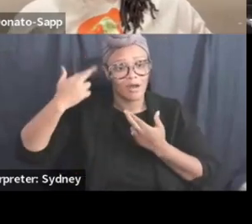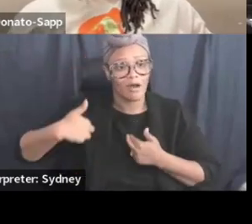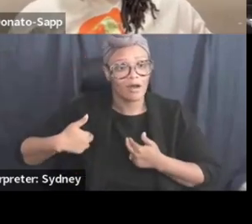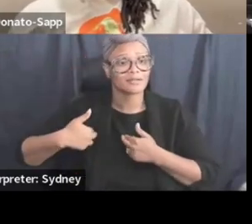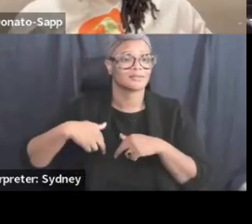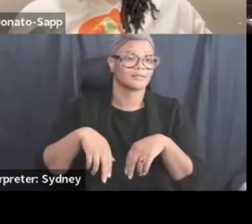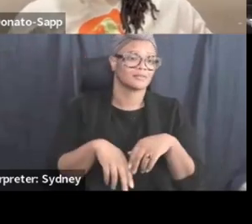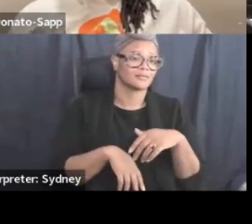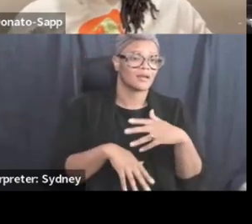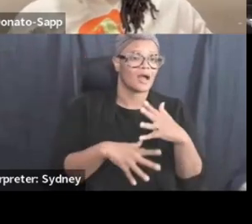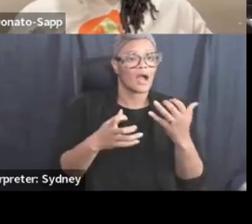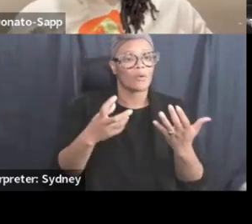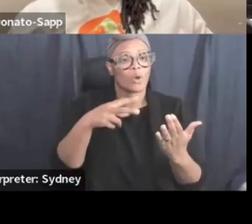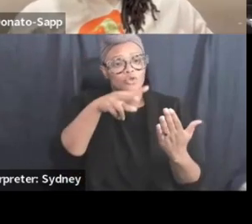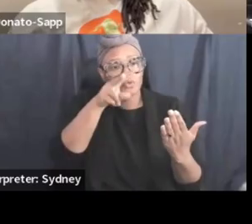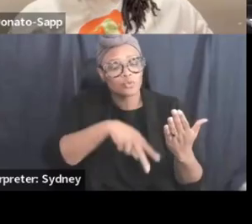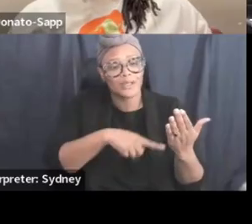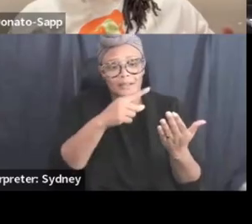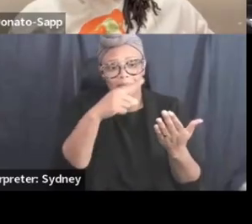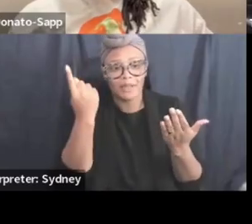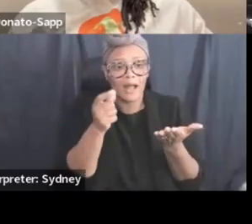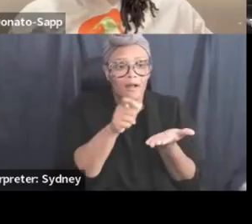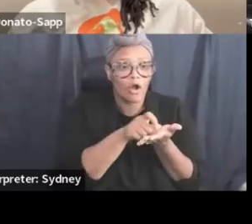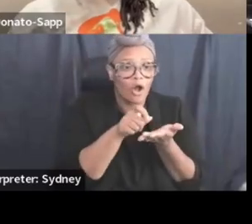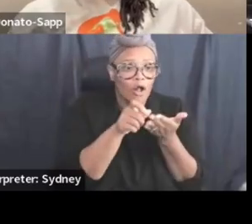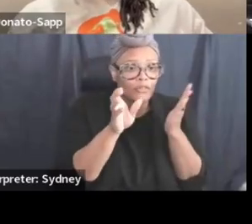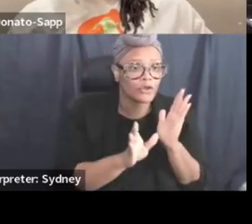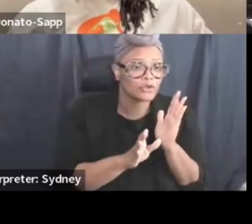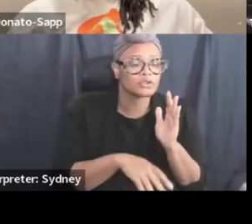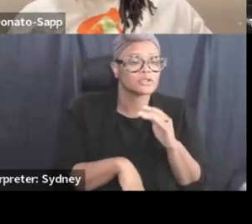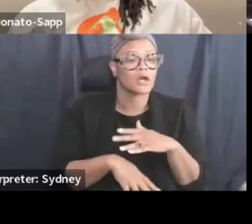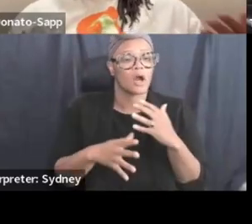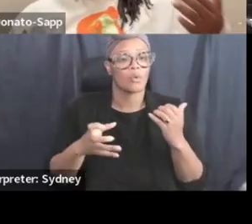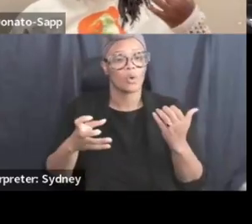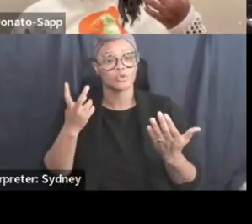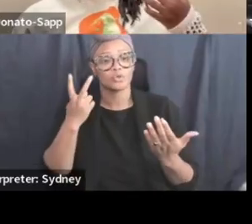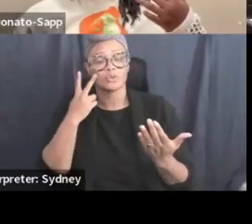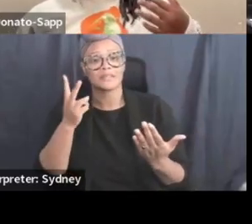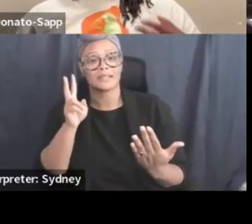Let me look in the mirror of schooling and see my gorgeous reflection looking back at me.